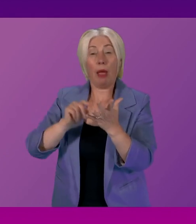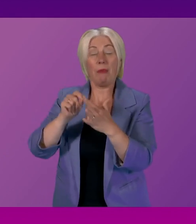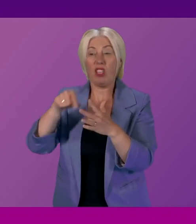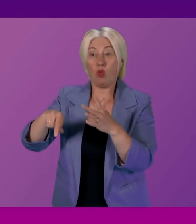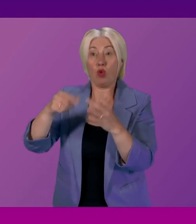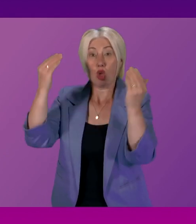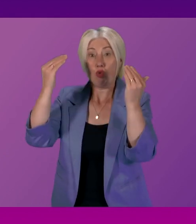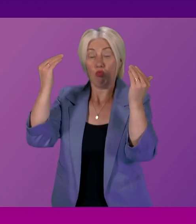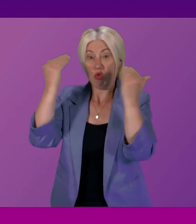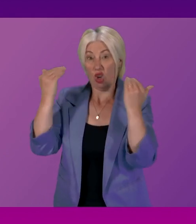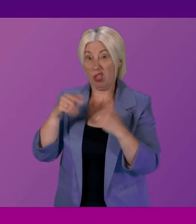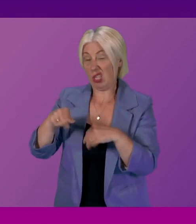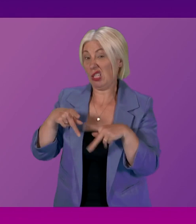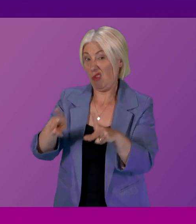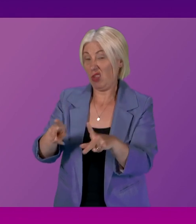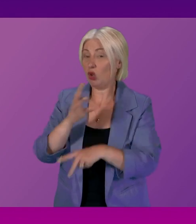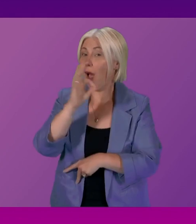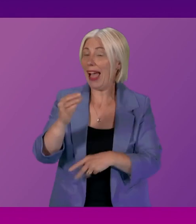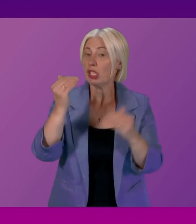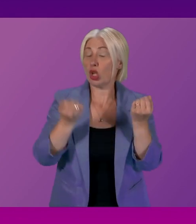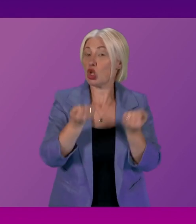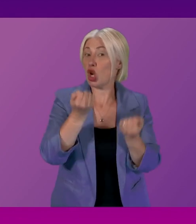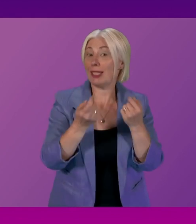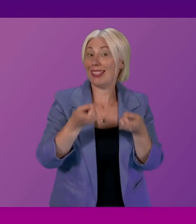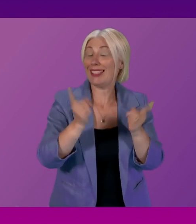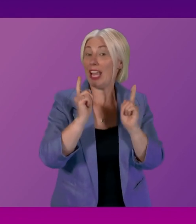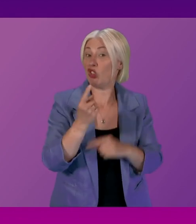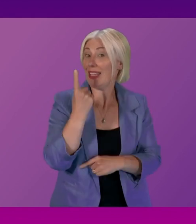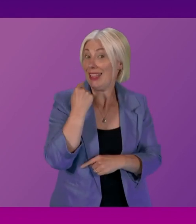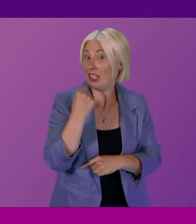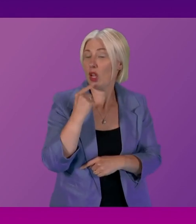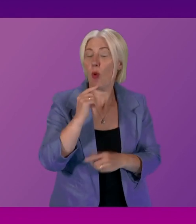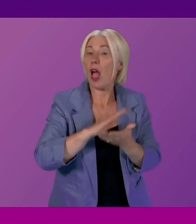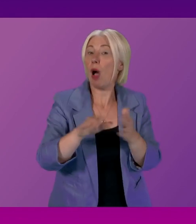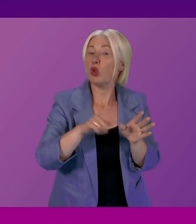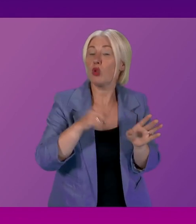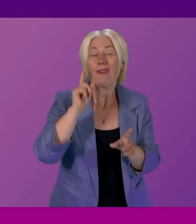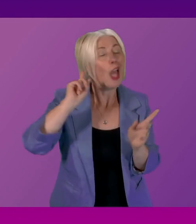As I asked his justice secretary yesterday, will Humza Yousaf ignore those concerns, pass